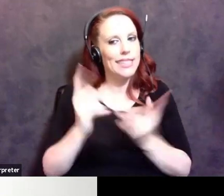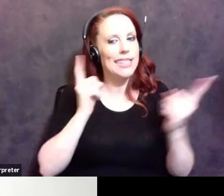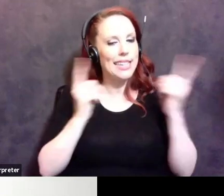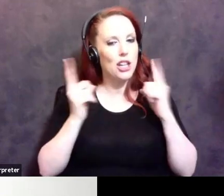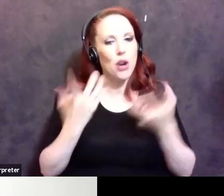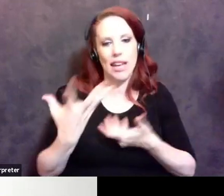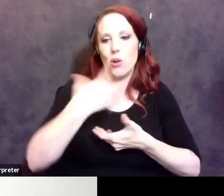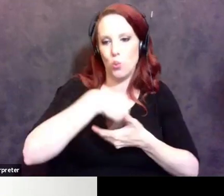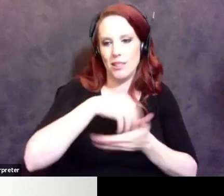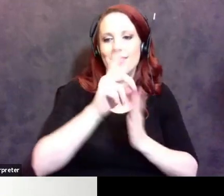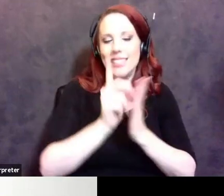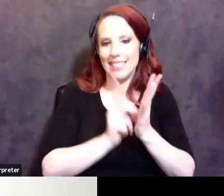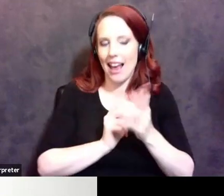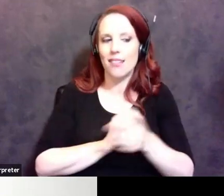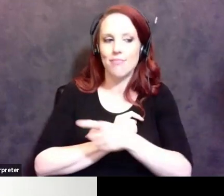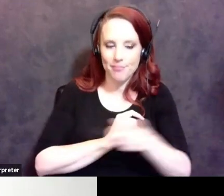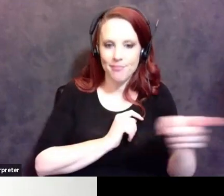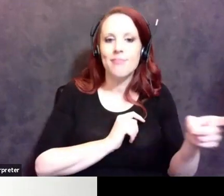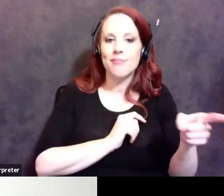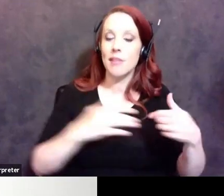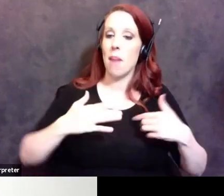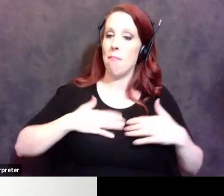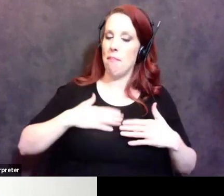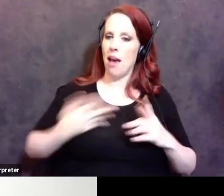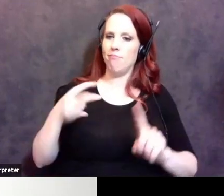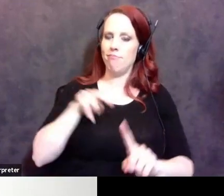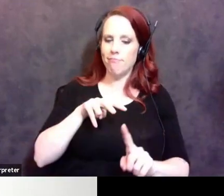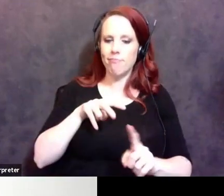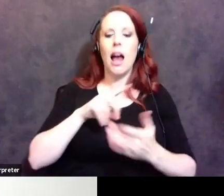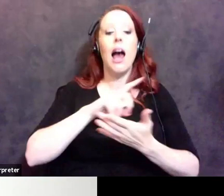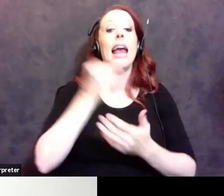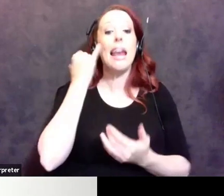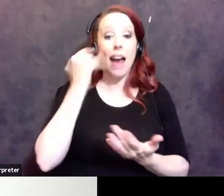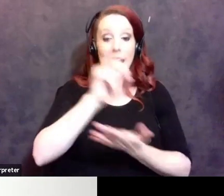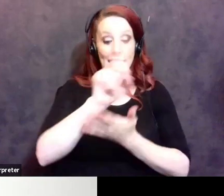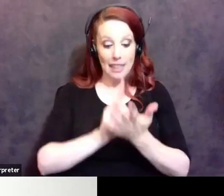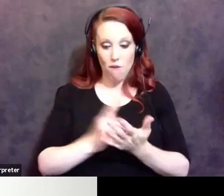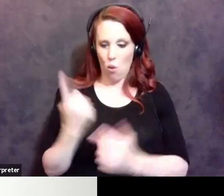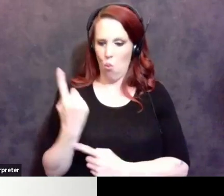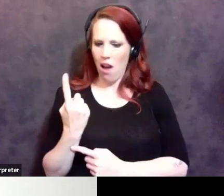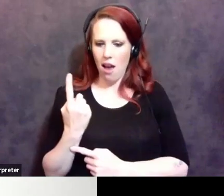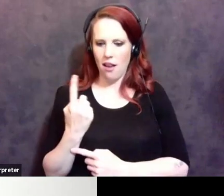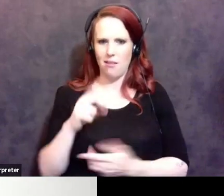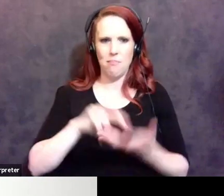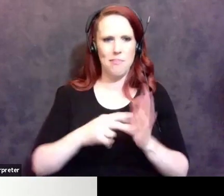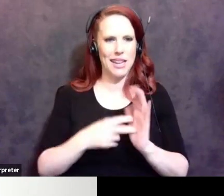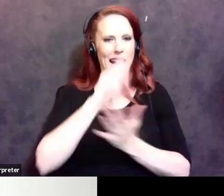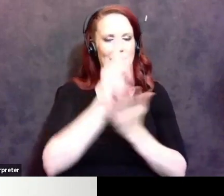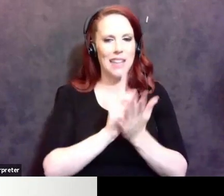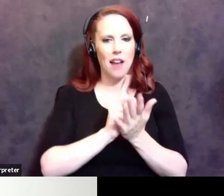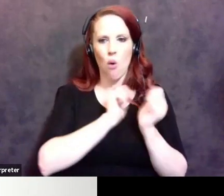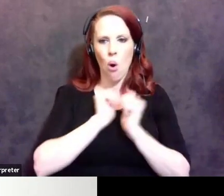is my thinking is you design for one to design for all because if you create a tactile watch